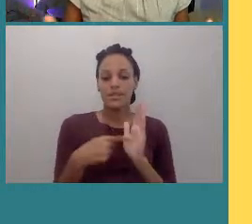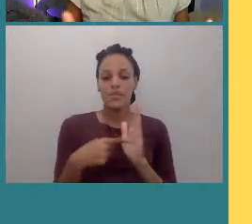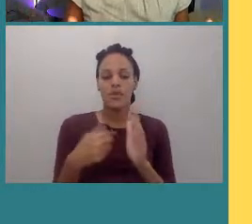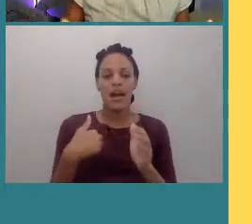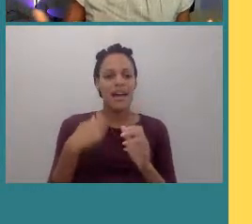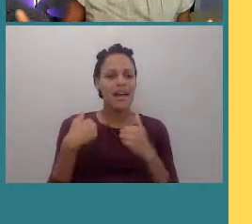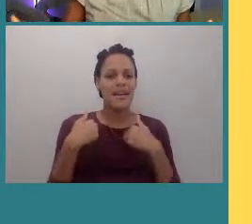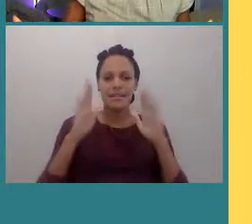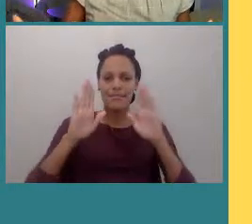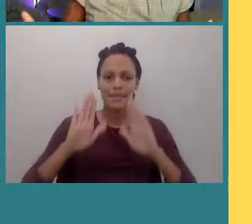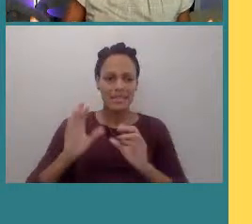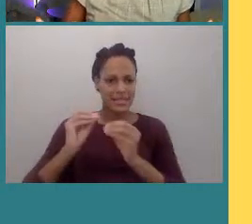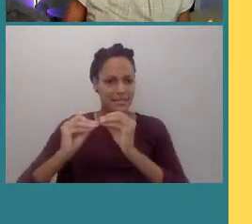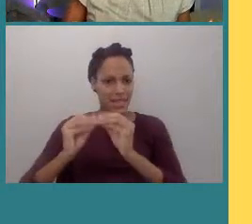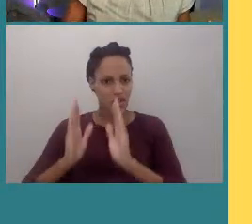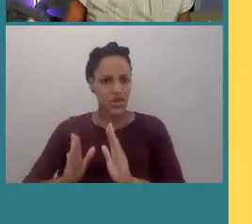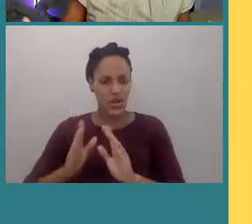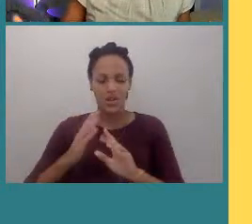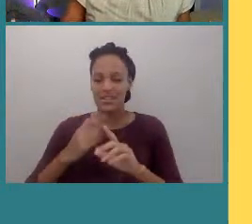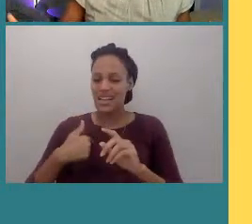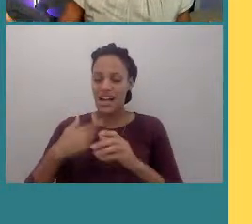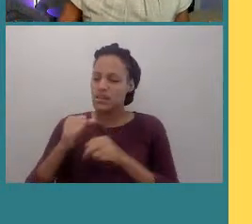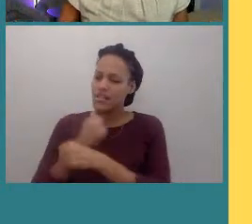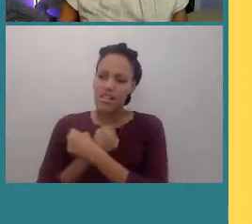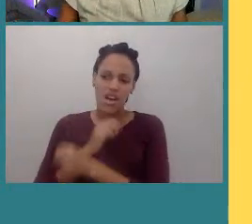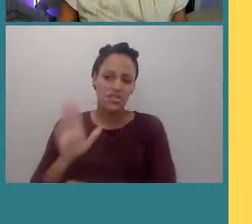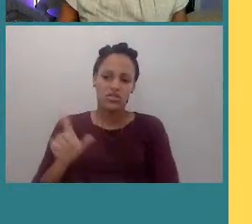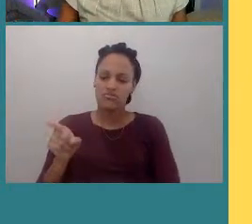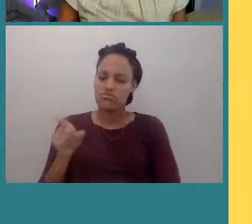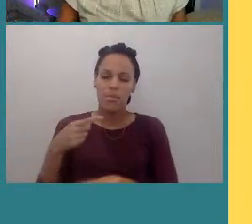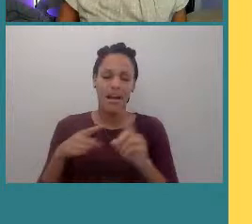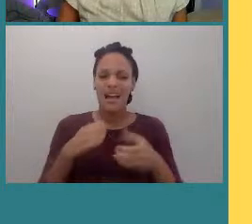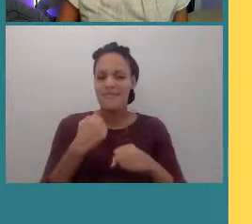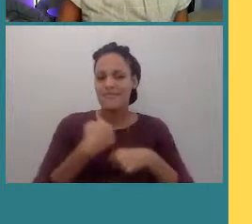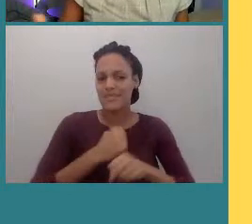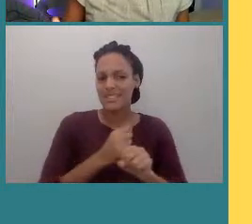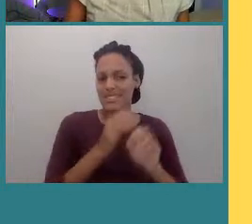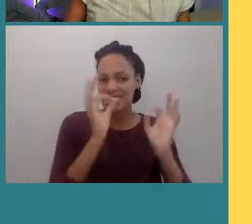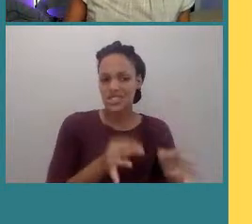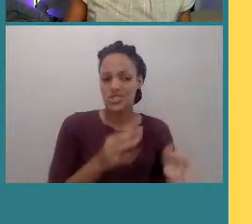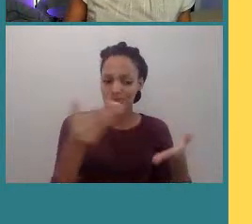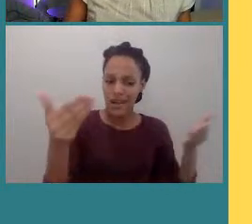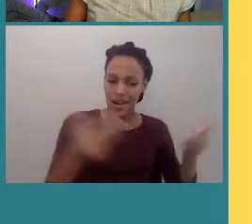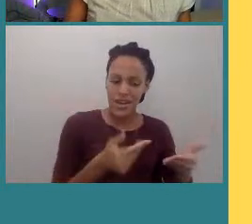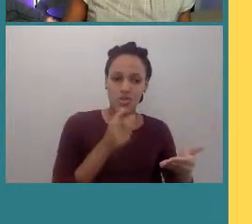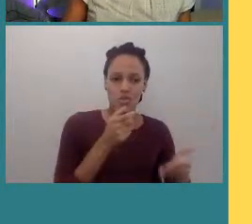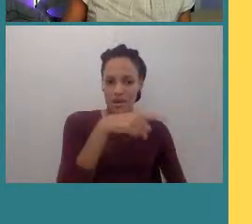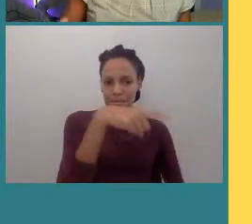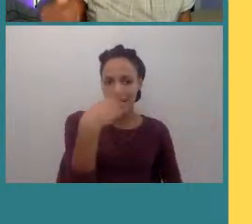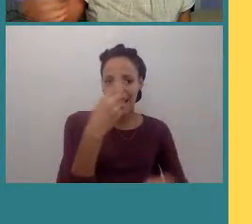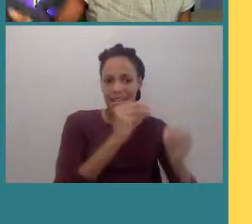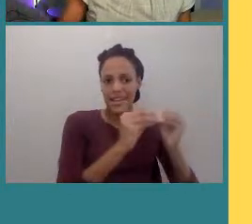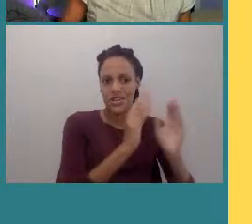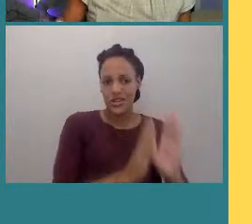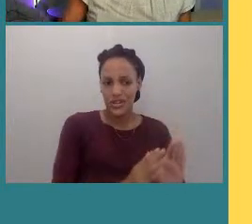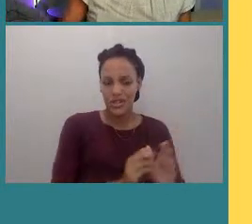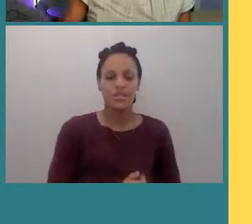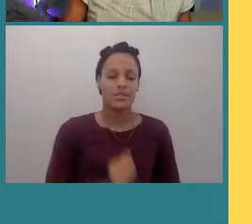her. But I made a decision to hire $1000 for helping me out and by the way I sent the same